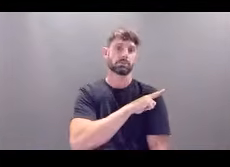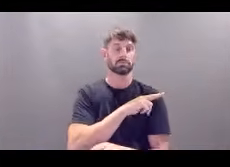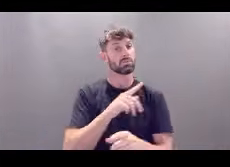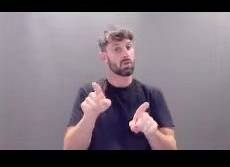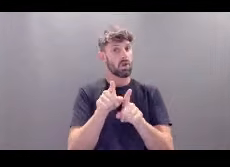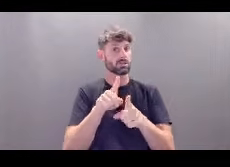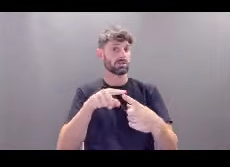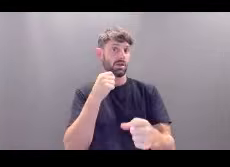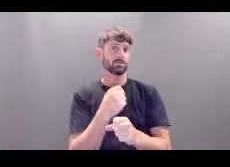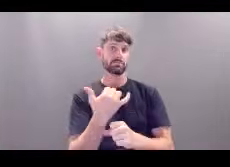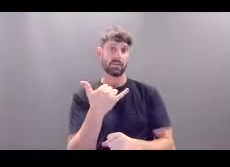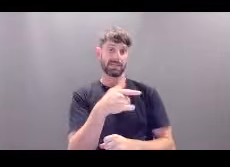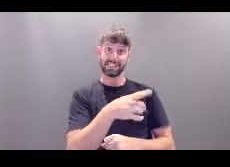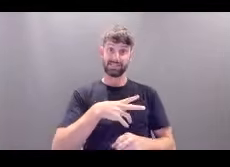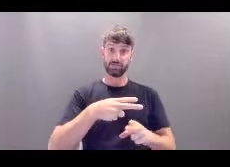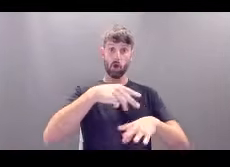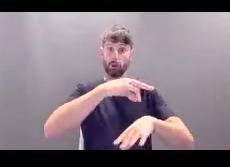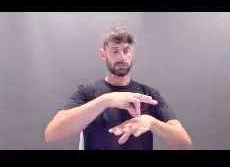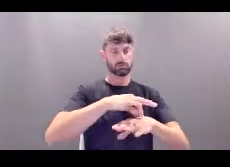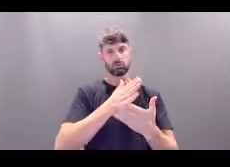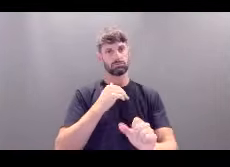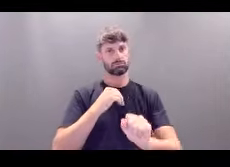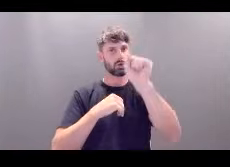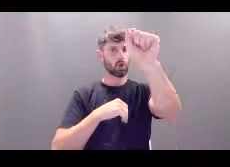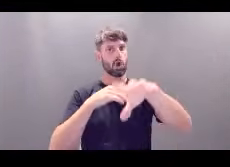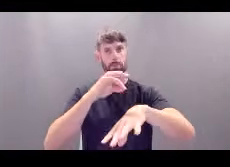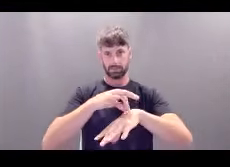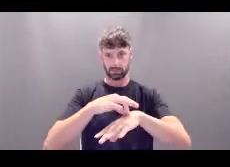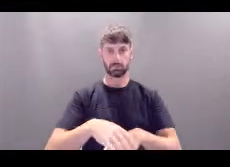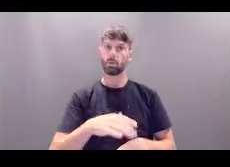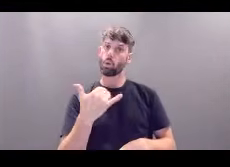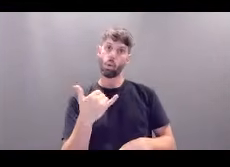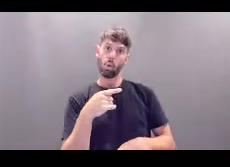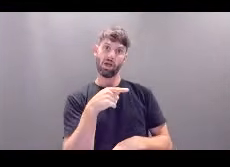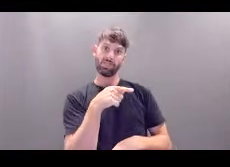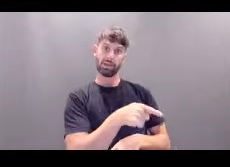needs in hospital, or that a participant's employer must